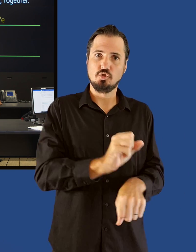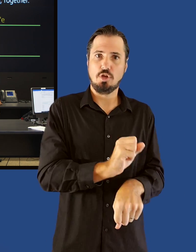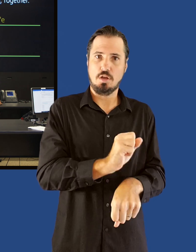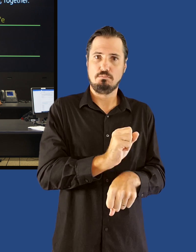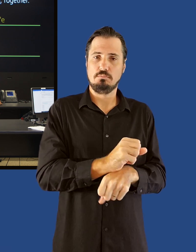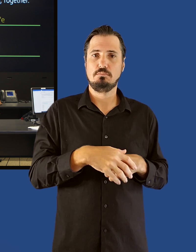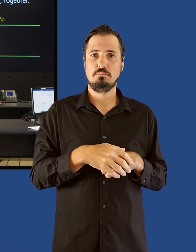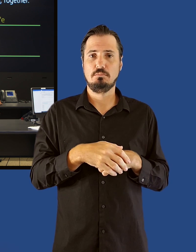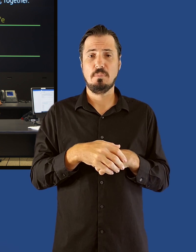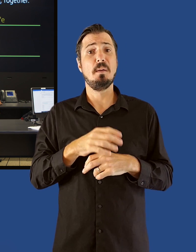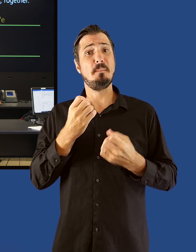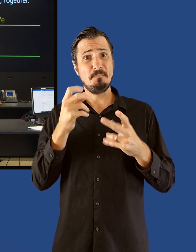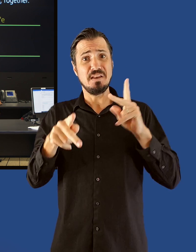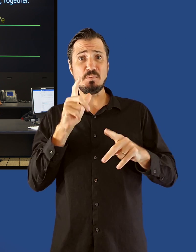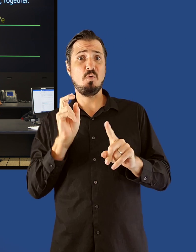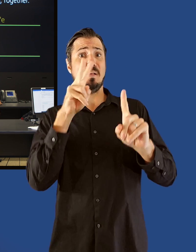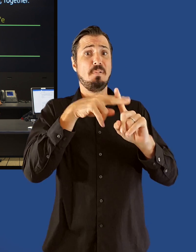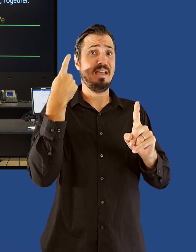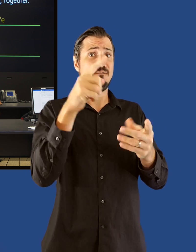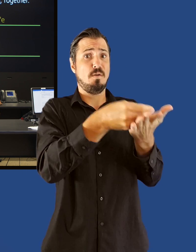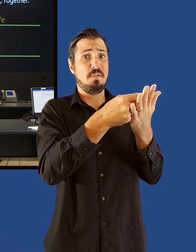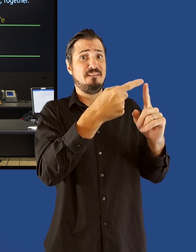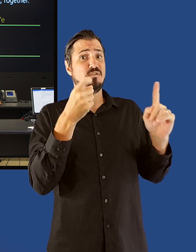Many of those who had applied had yet to receive unemployment benefits.